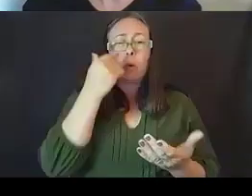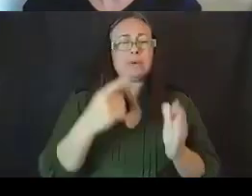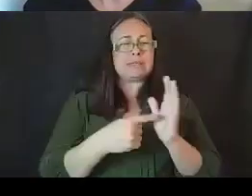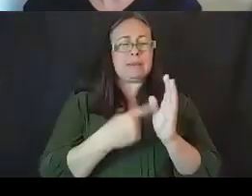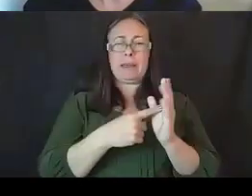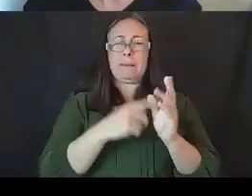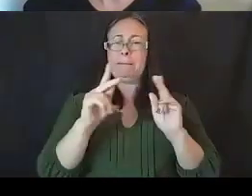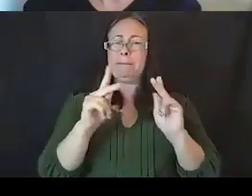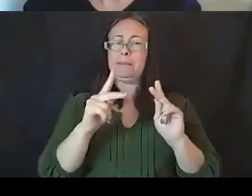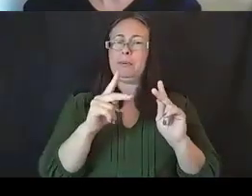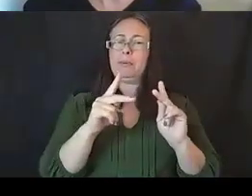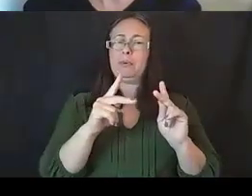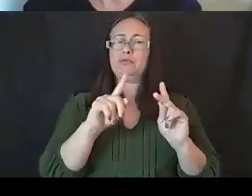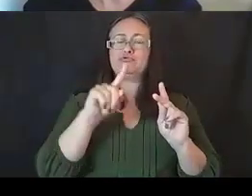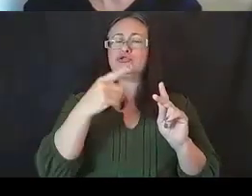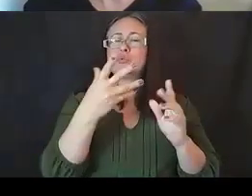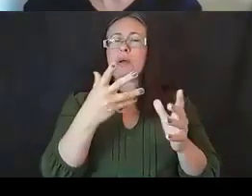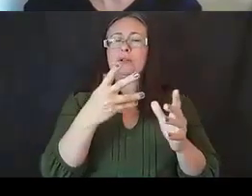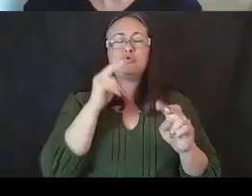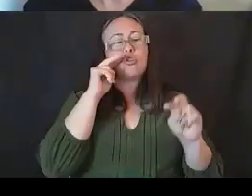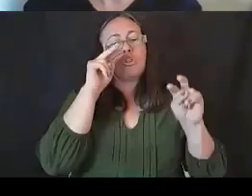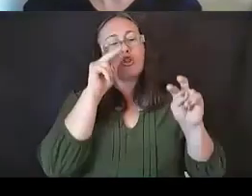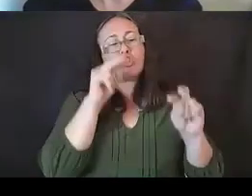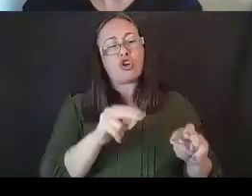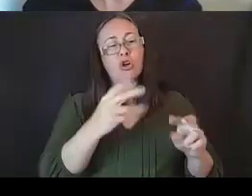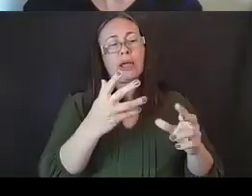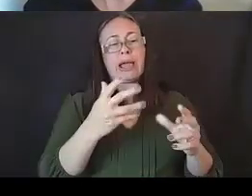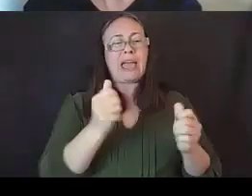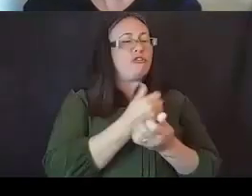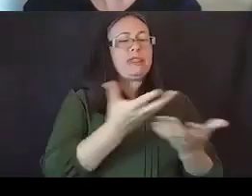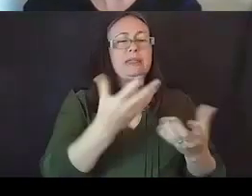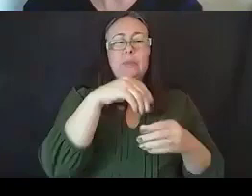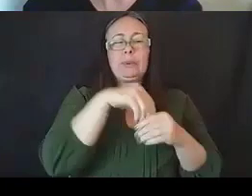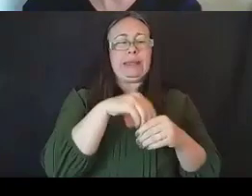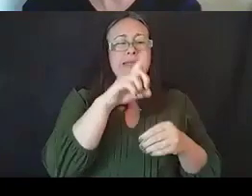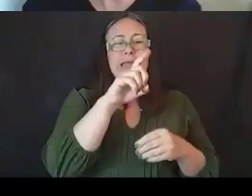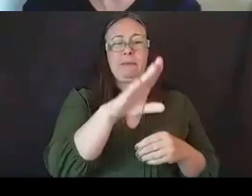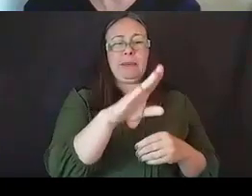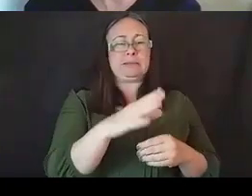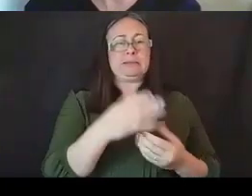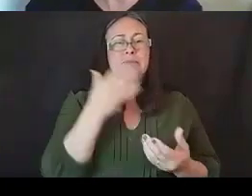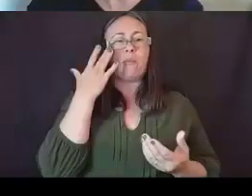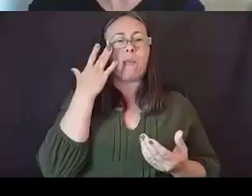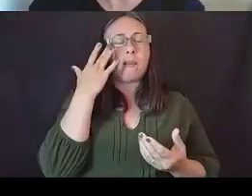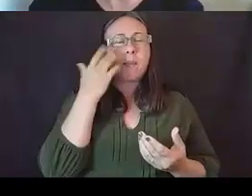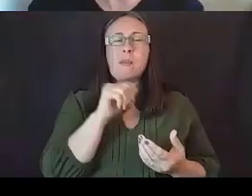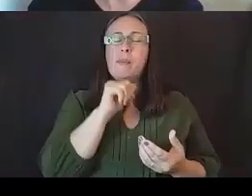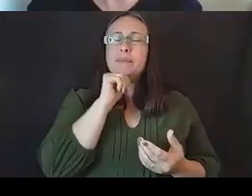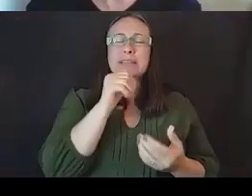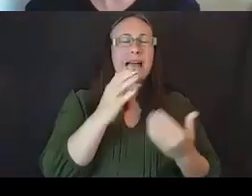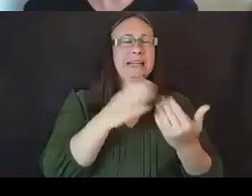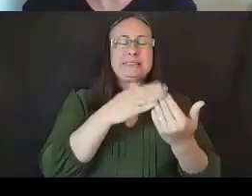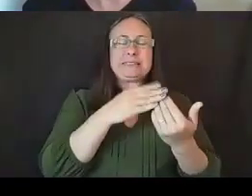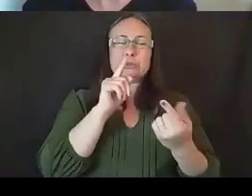in simply looking at everything in the RePORTER database, it's really not straightforward to just run your RePORTER searches and do exports